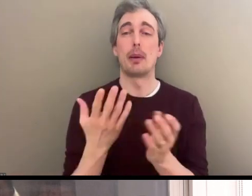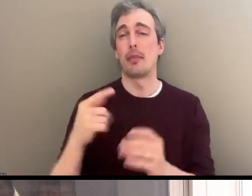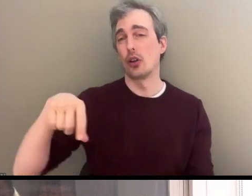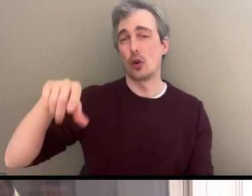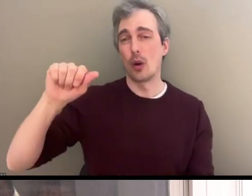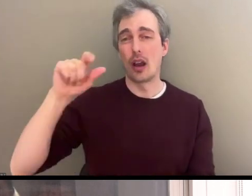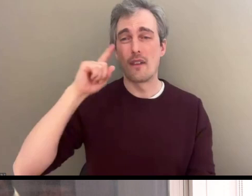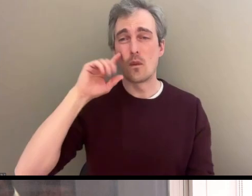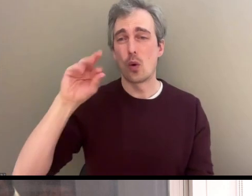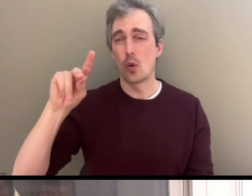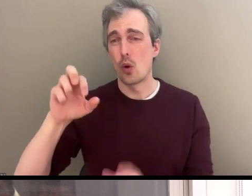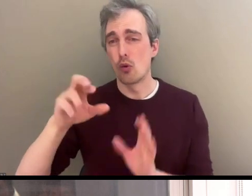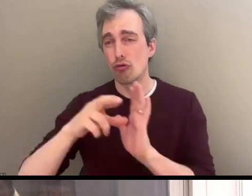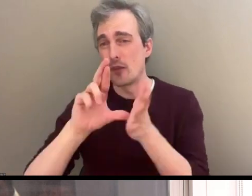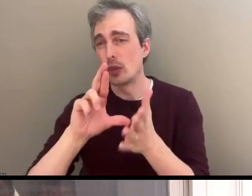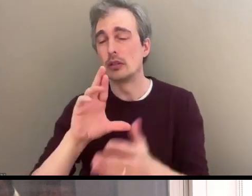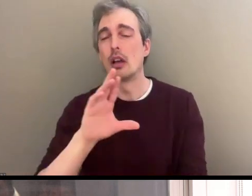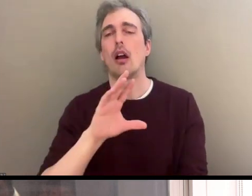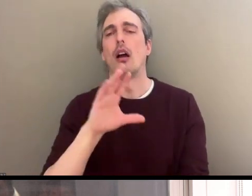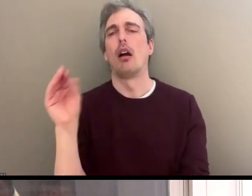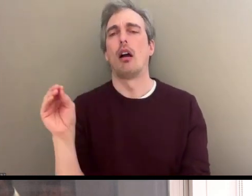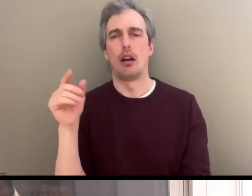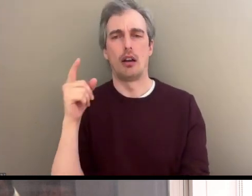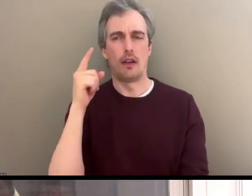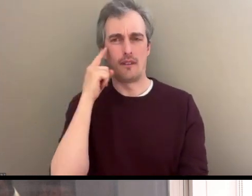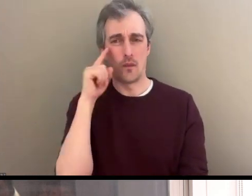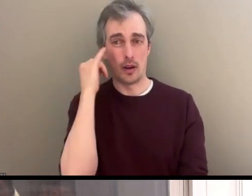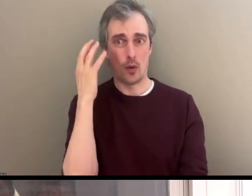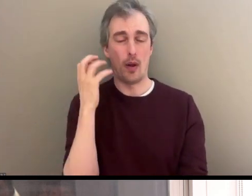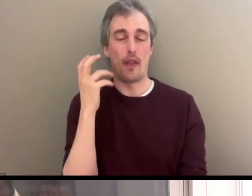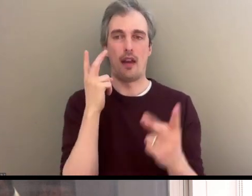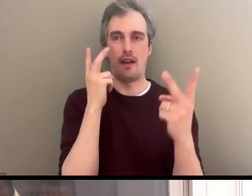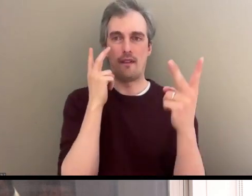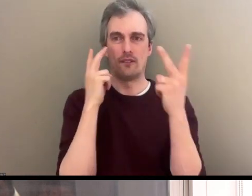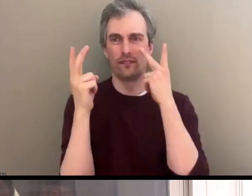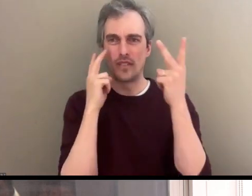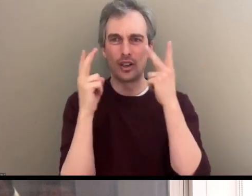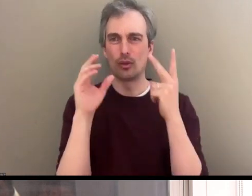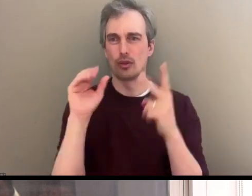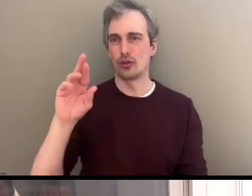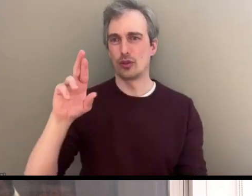And if you want that visual score, again, this visual circular graphs, those are pretty cool too.